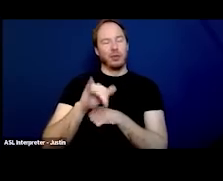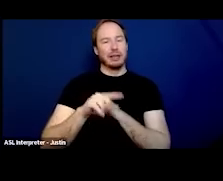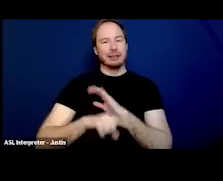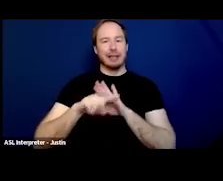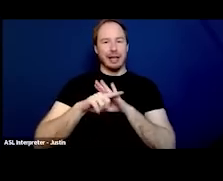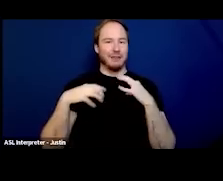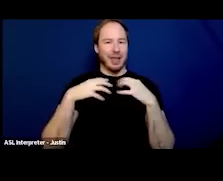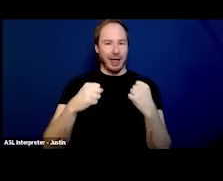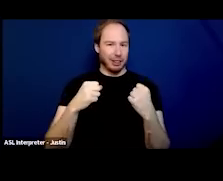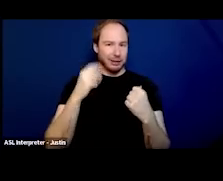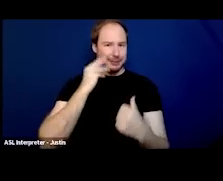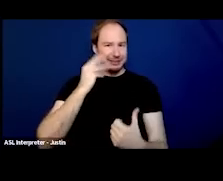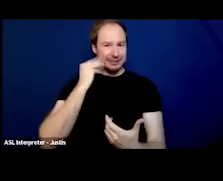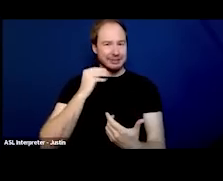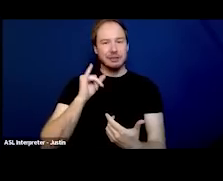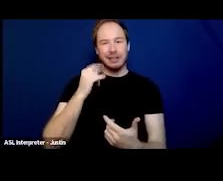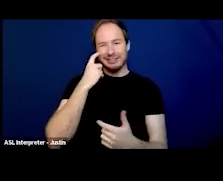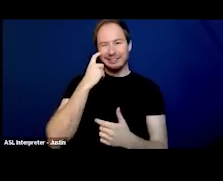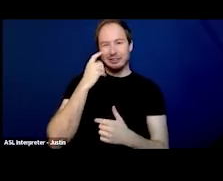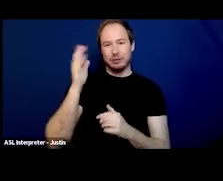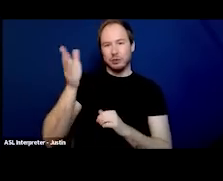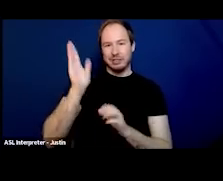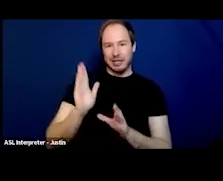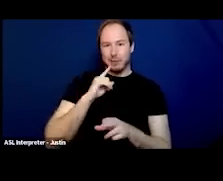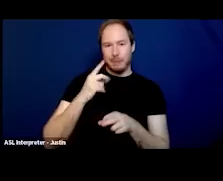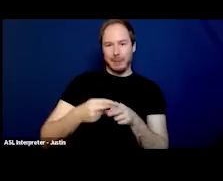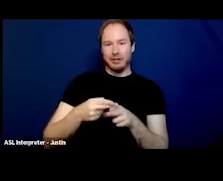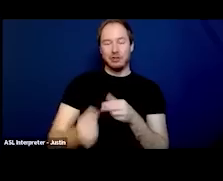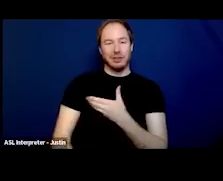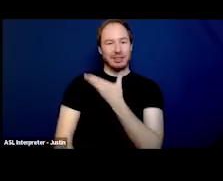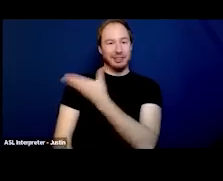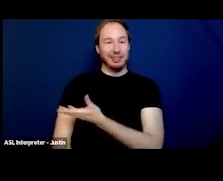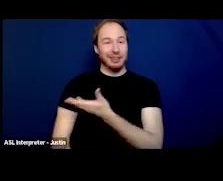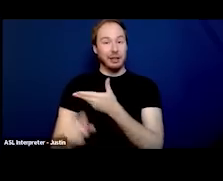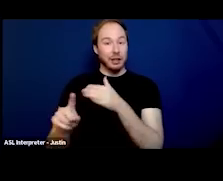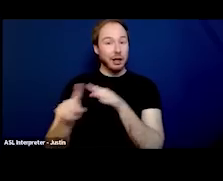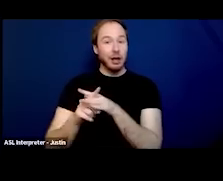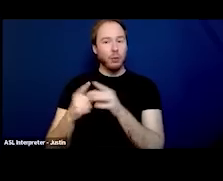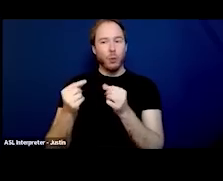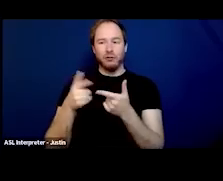So like Dr. Ponce mentioned, these vulnerabilities arise from inequitable systems,